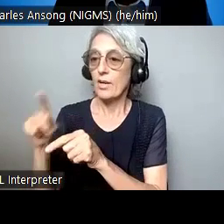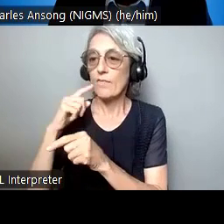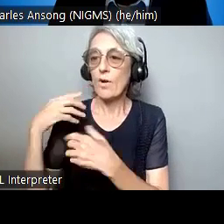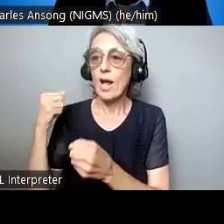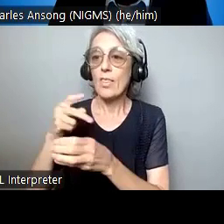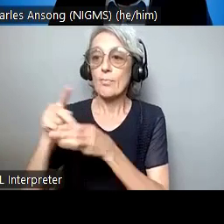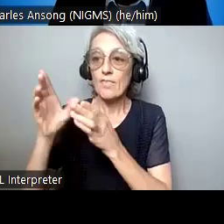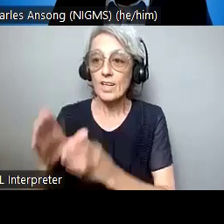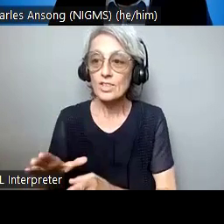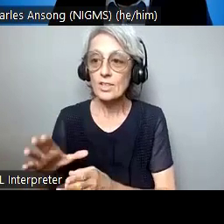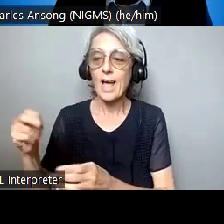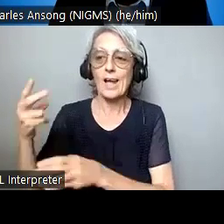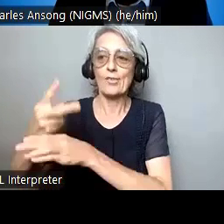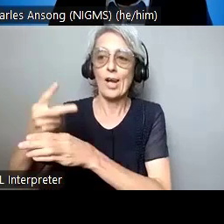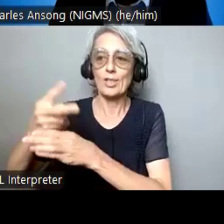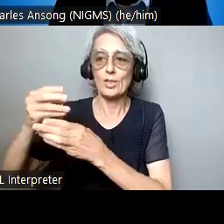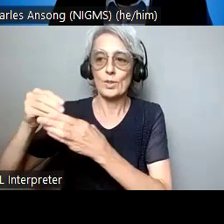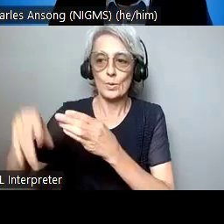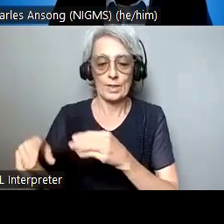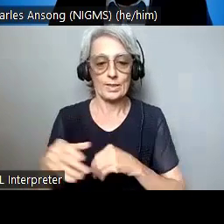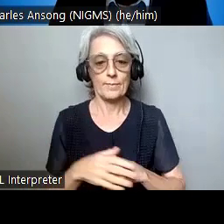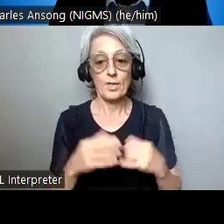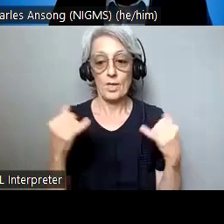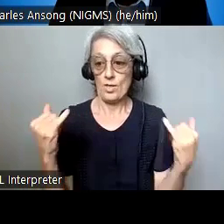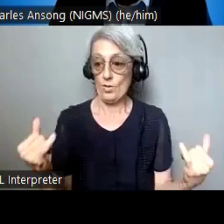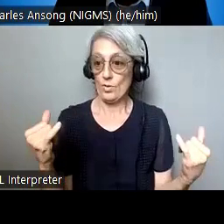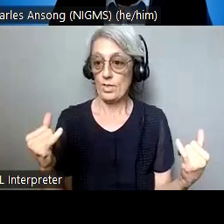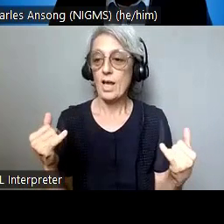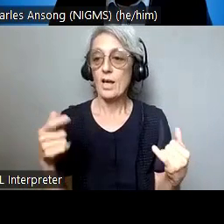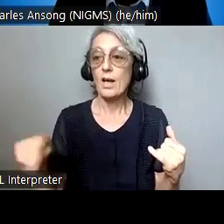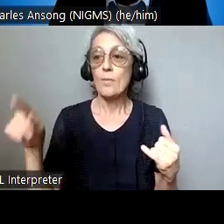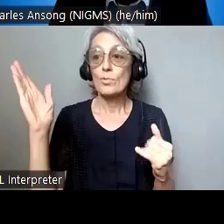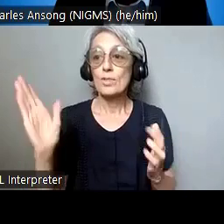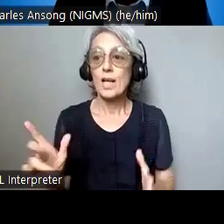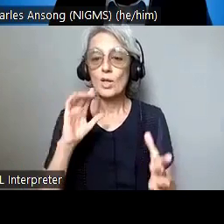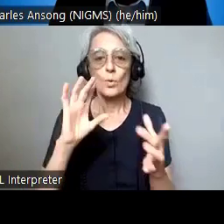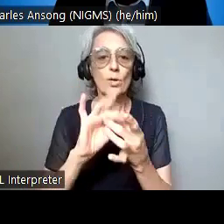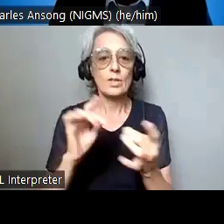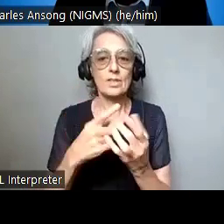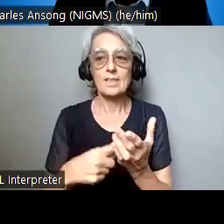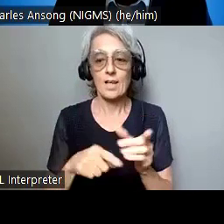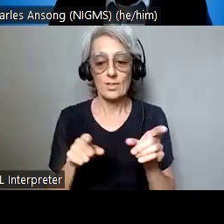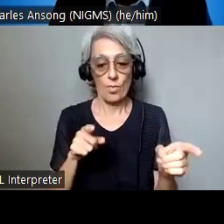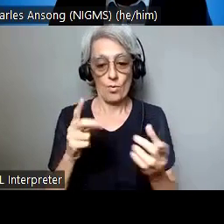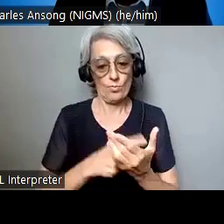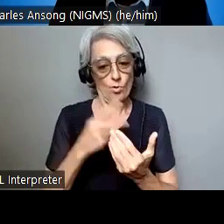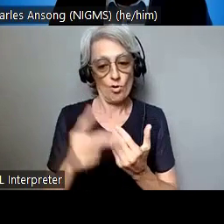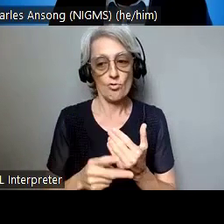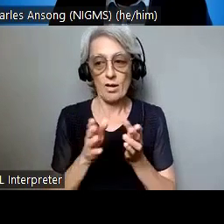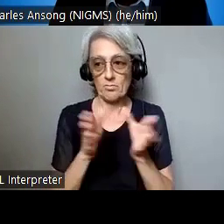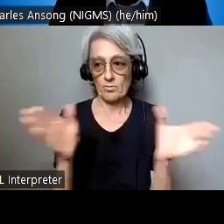Today, our presenters will be sharing an overview of these programs, as well as some application guidance,